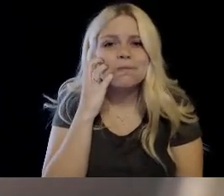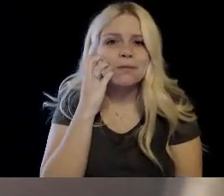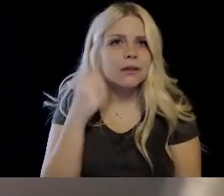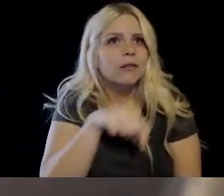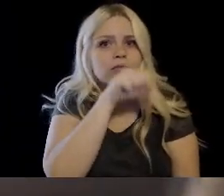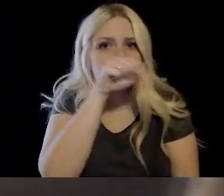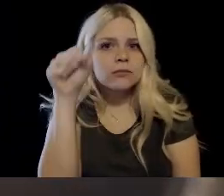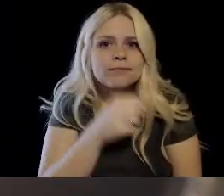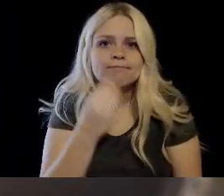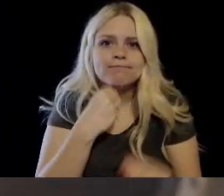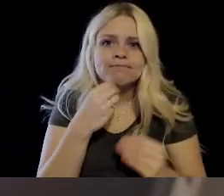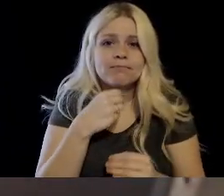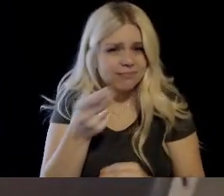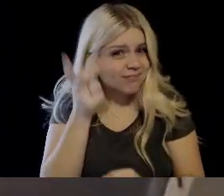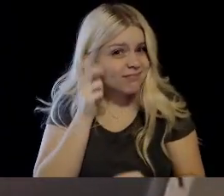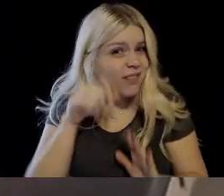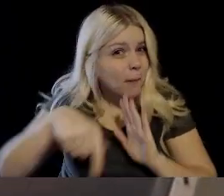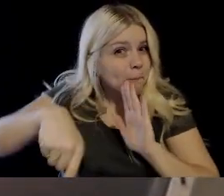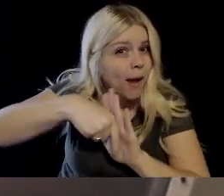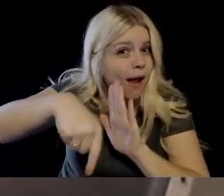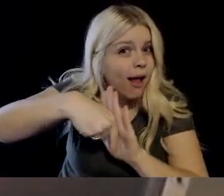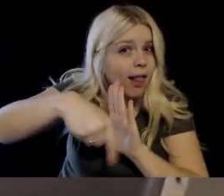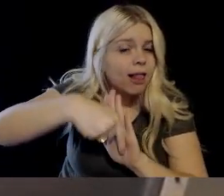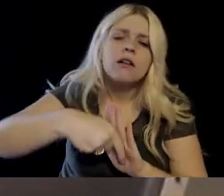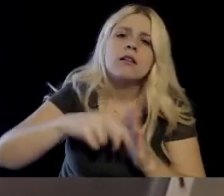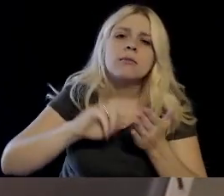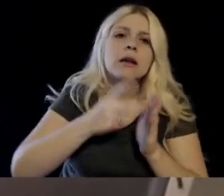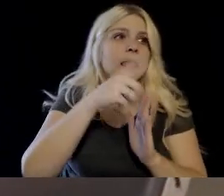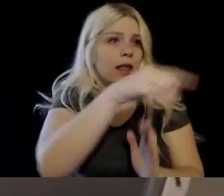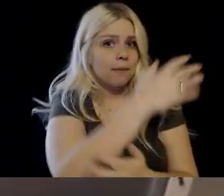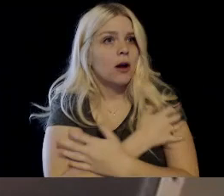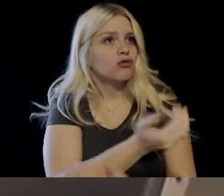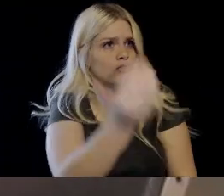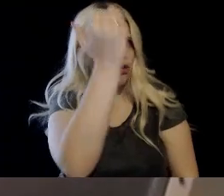um, recall so they know that they're going to be shifted inside. So, hopefully, Erica: Okay.